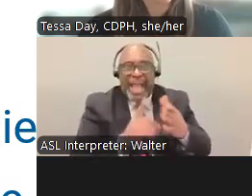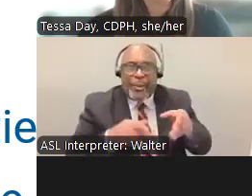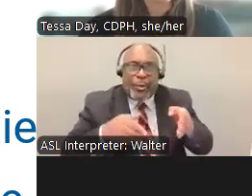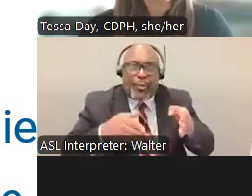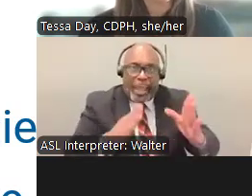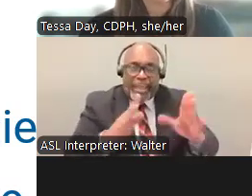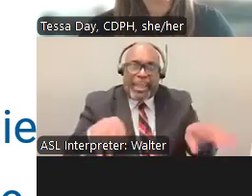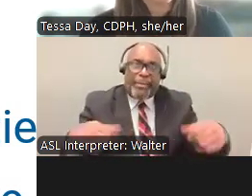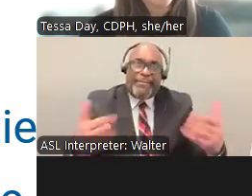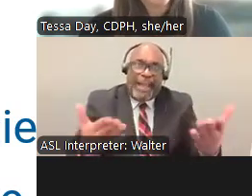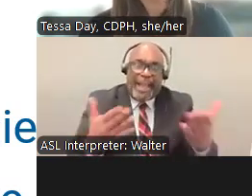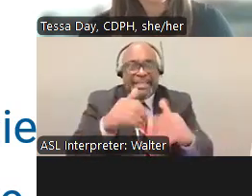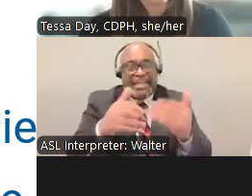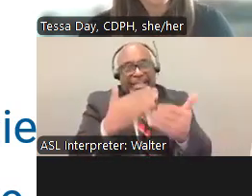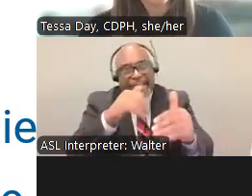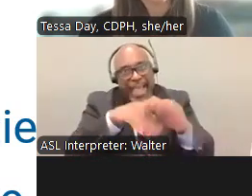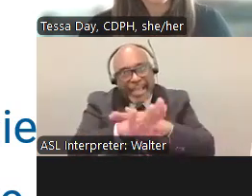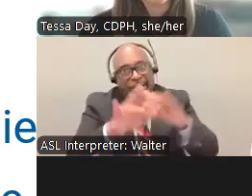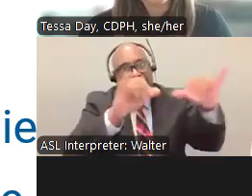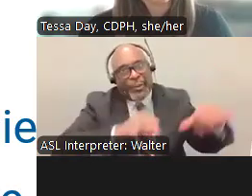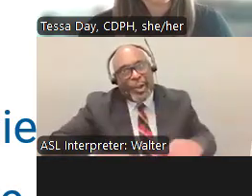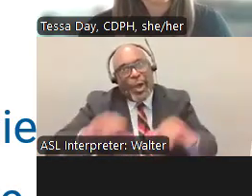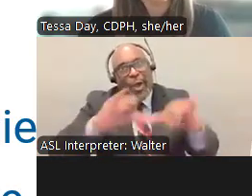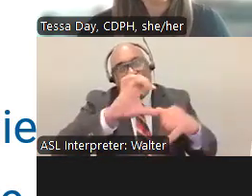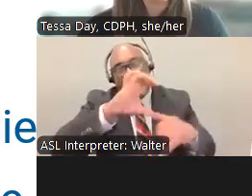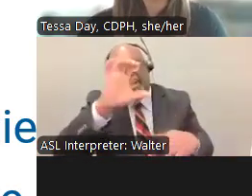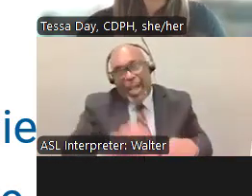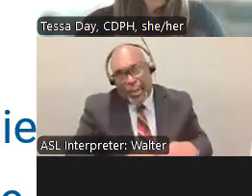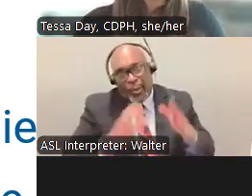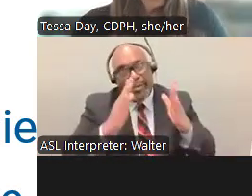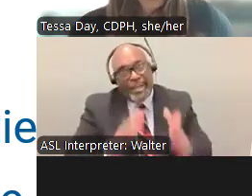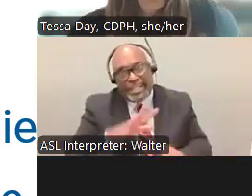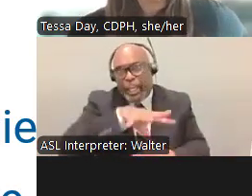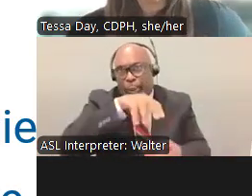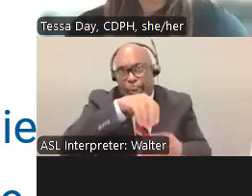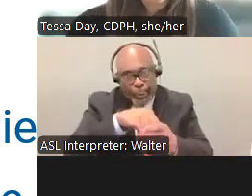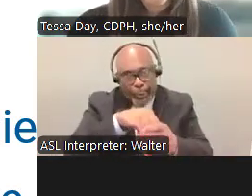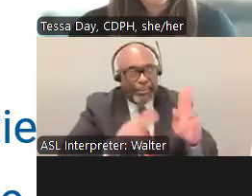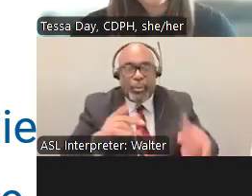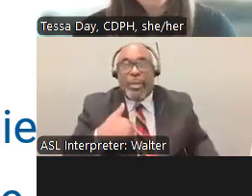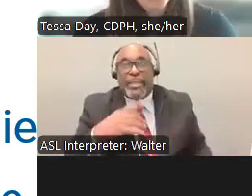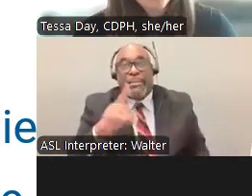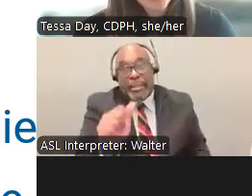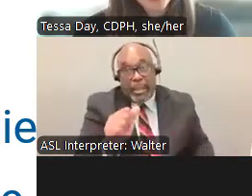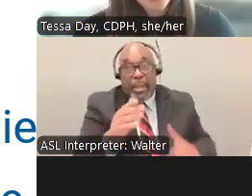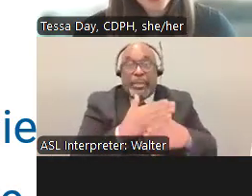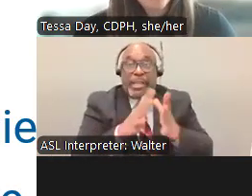13:36:41 access to resources for all 13:36:44 Chicagoans, including those with 13:36:45 disabilities. We've shared a 13:36:47 lot of quantitative data today,